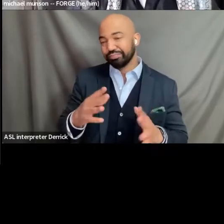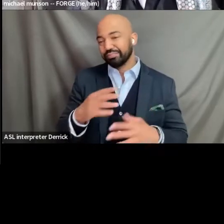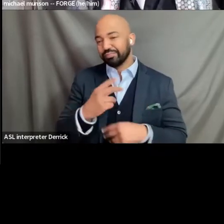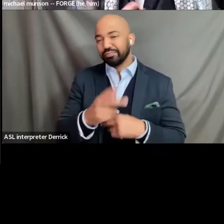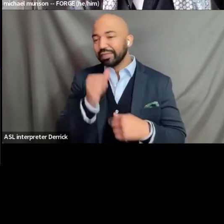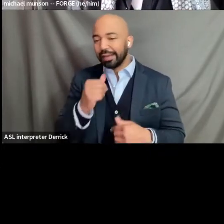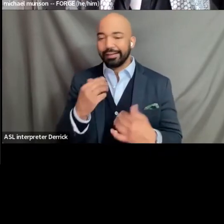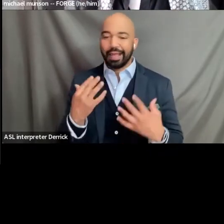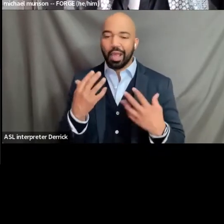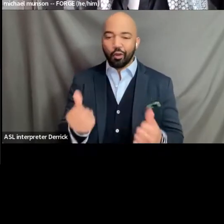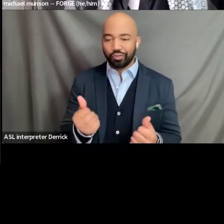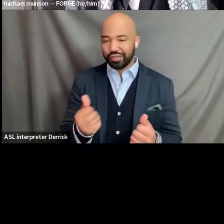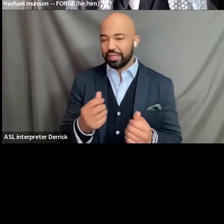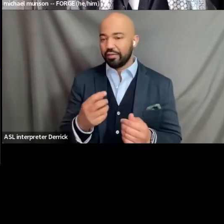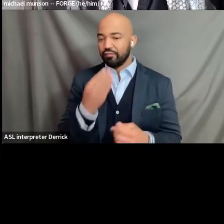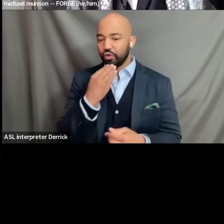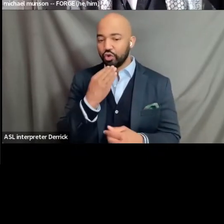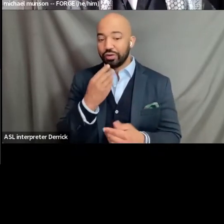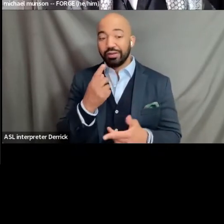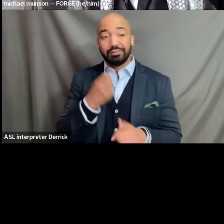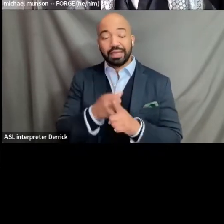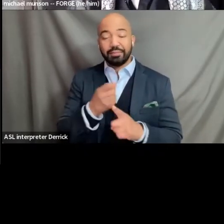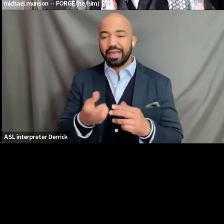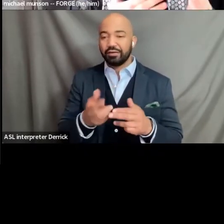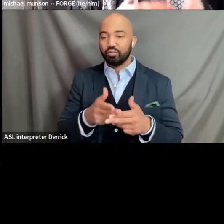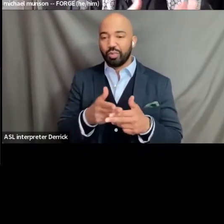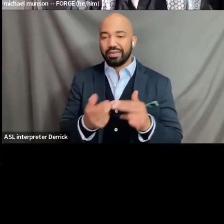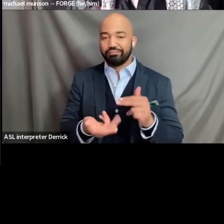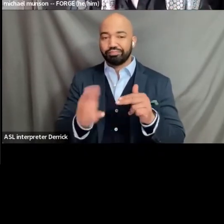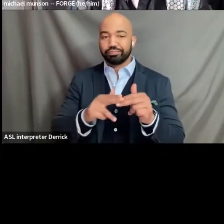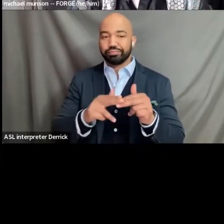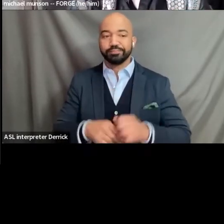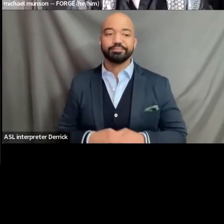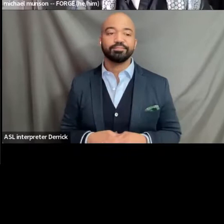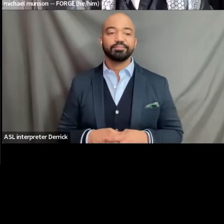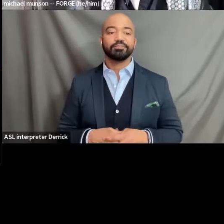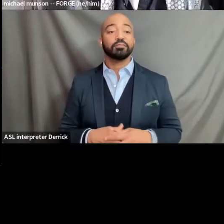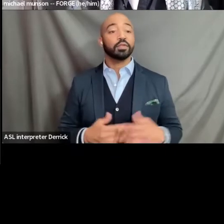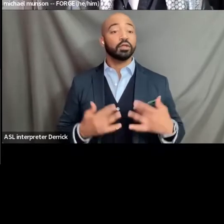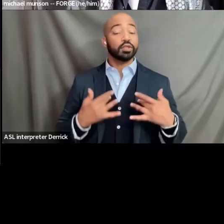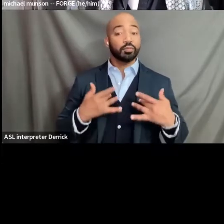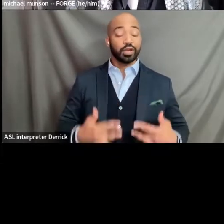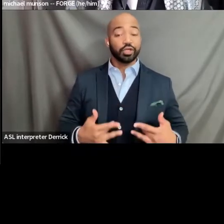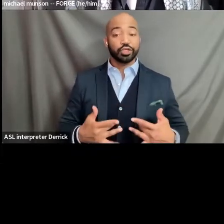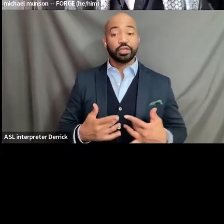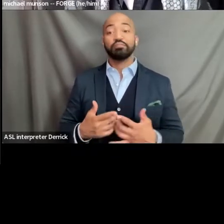So we've talked a lot already about depression and suicide but let's again compare this with the generalized ACE data